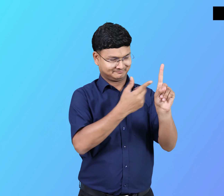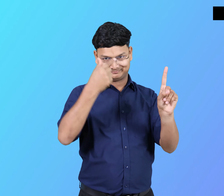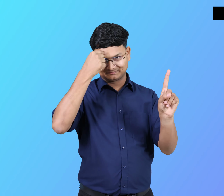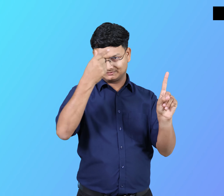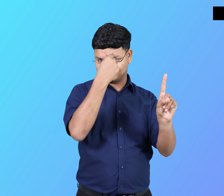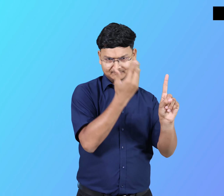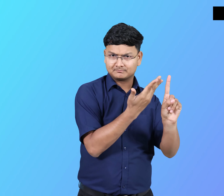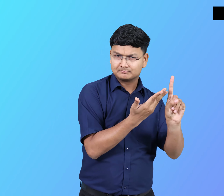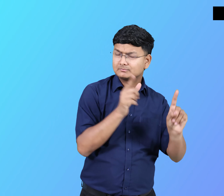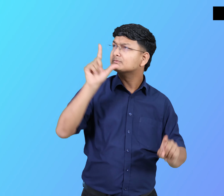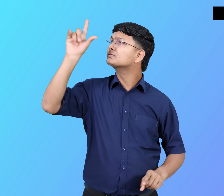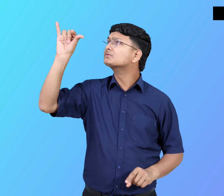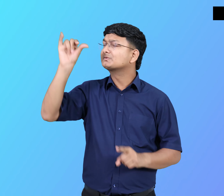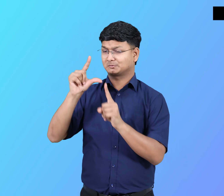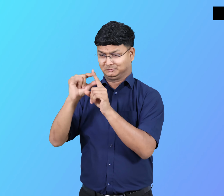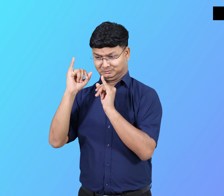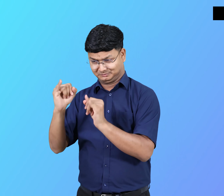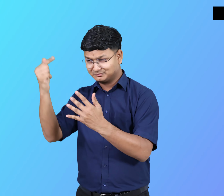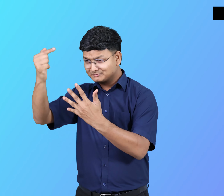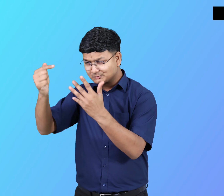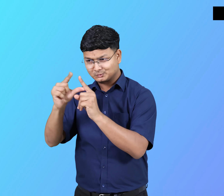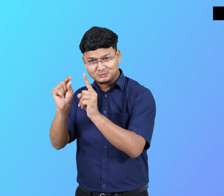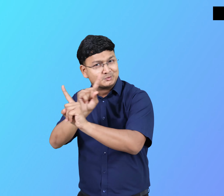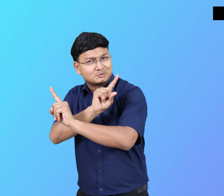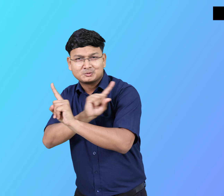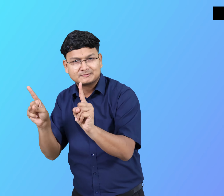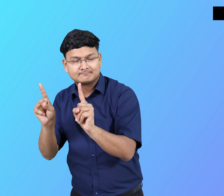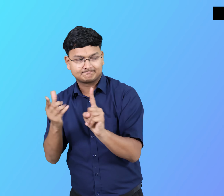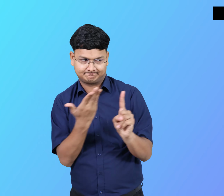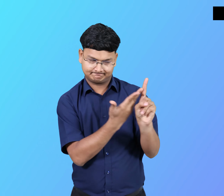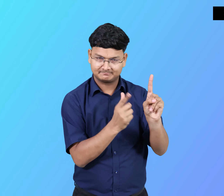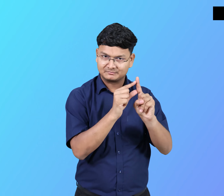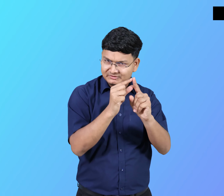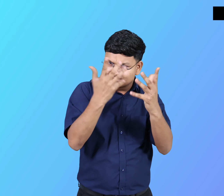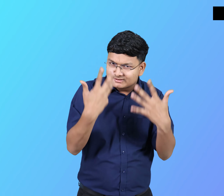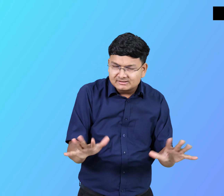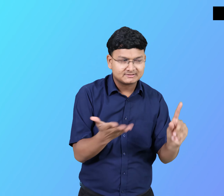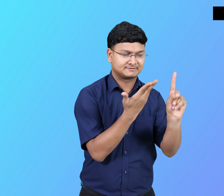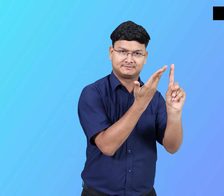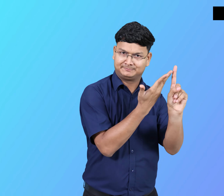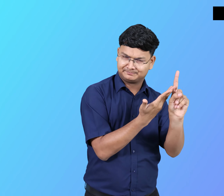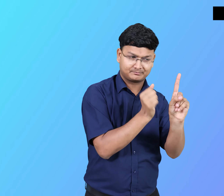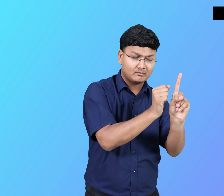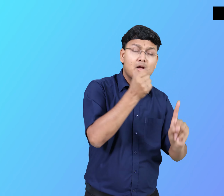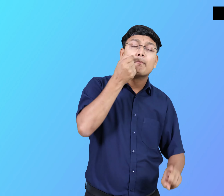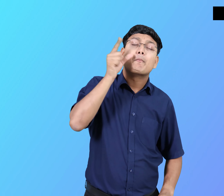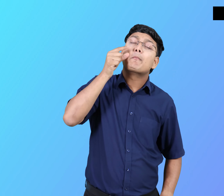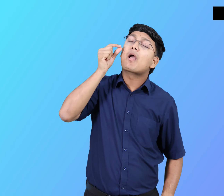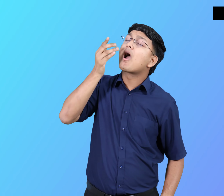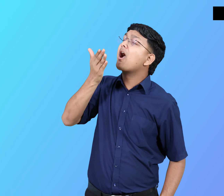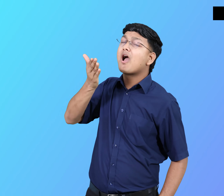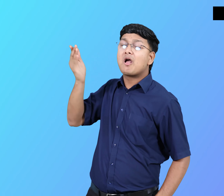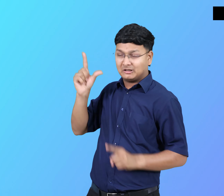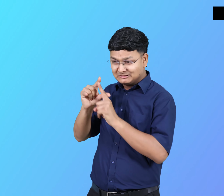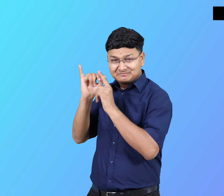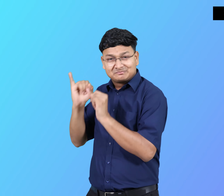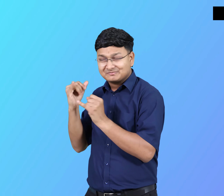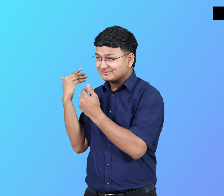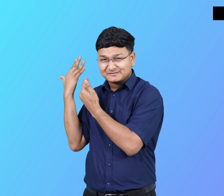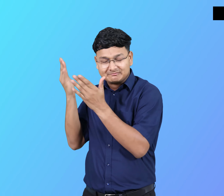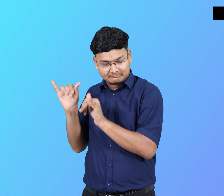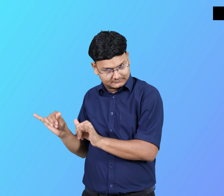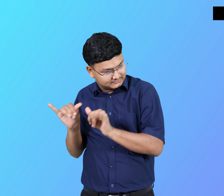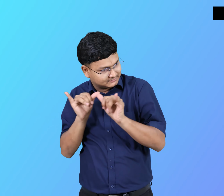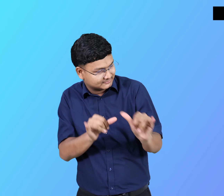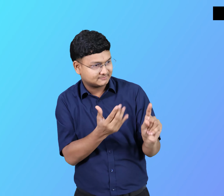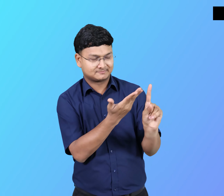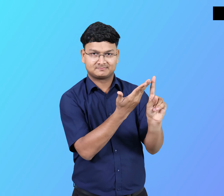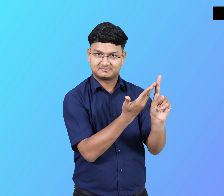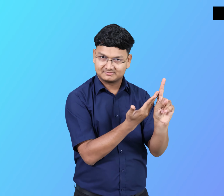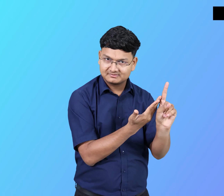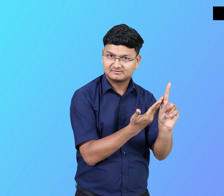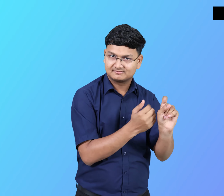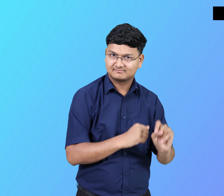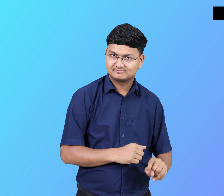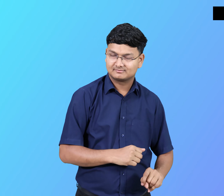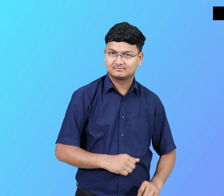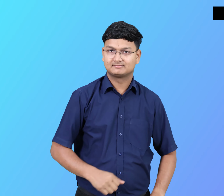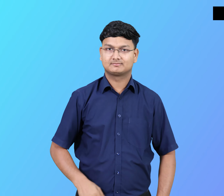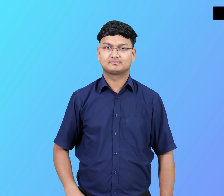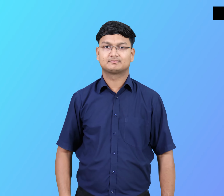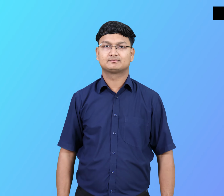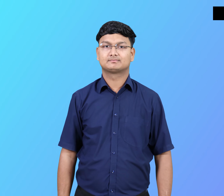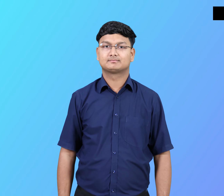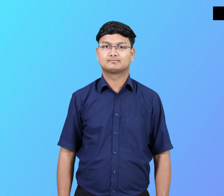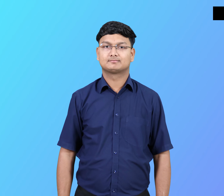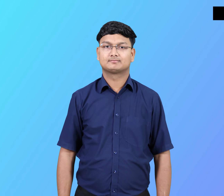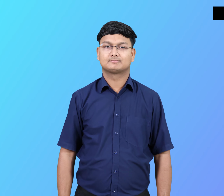Jehoiakim did what the LORD says is evil. He did all the same things his ancestors had done.